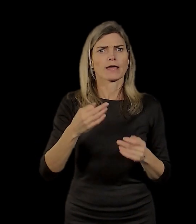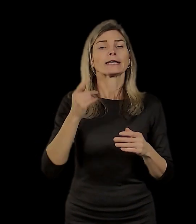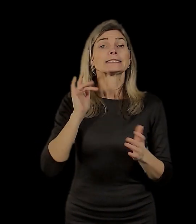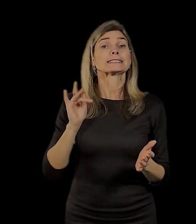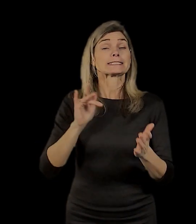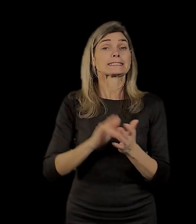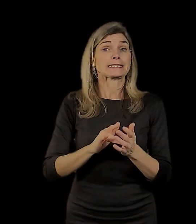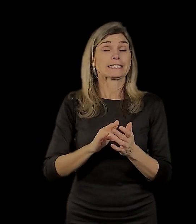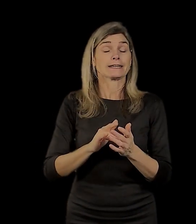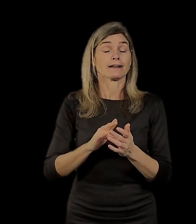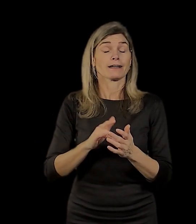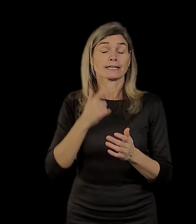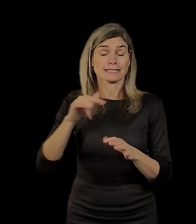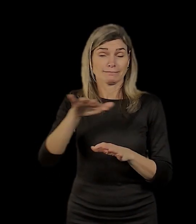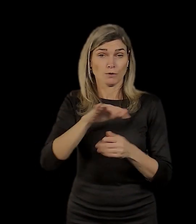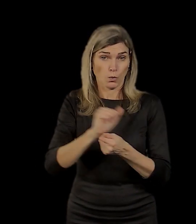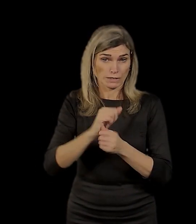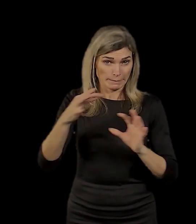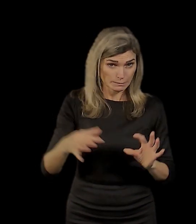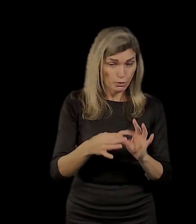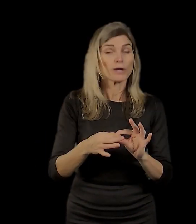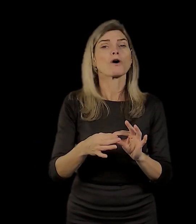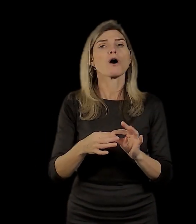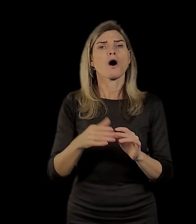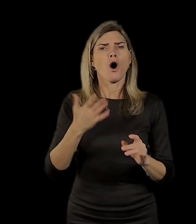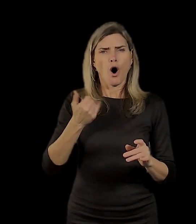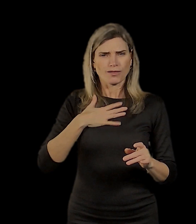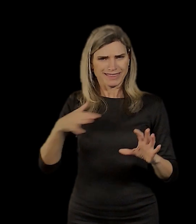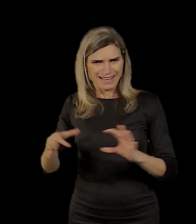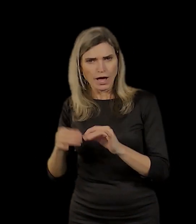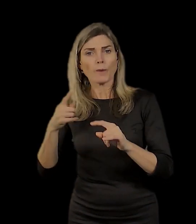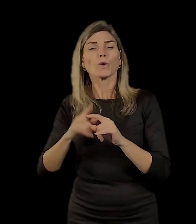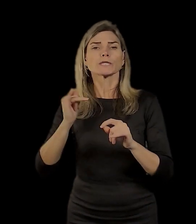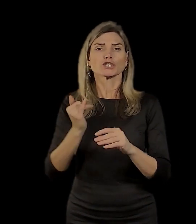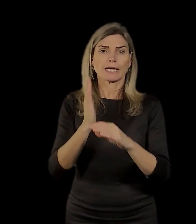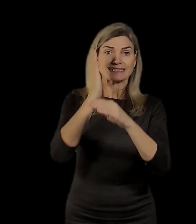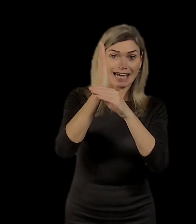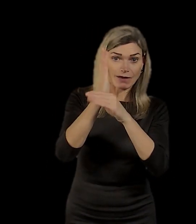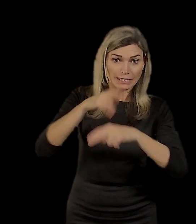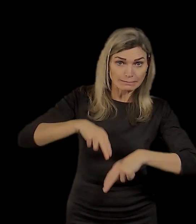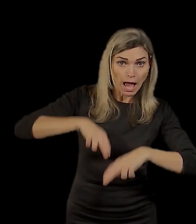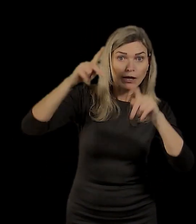is going to be done in this area, how to proceed to create a new high-quality public space.